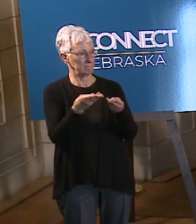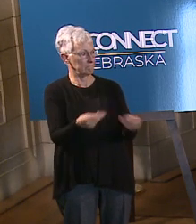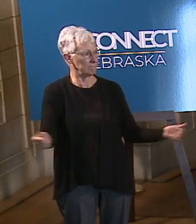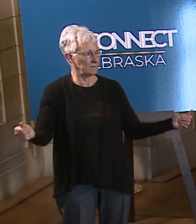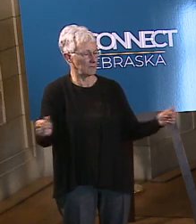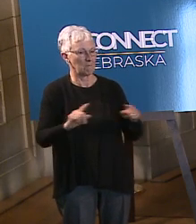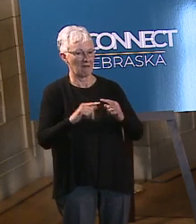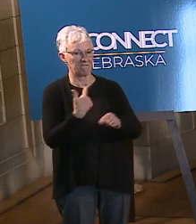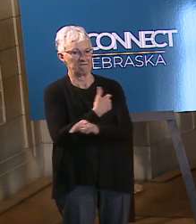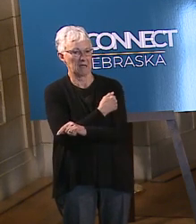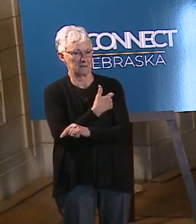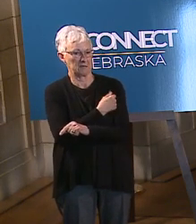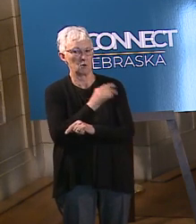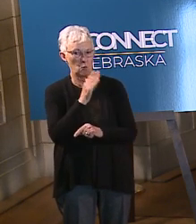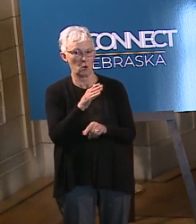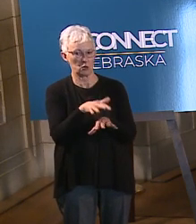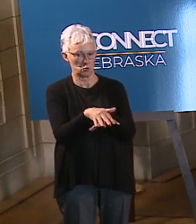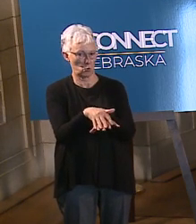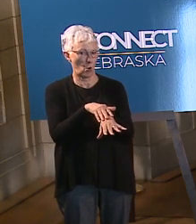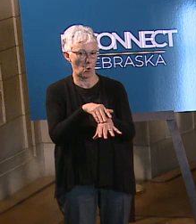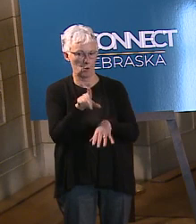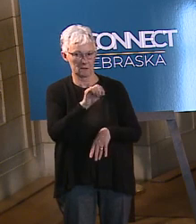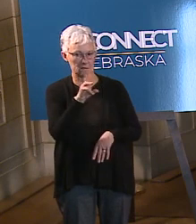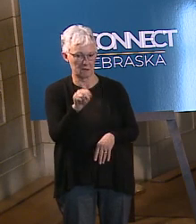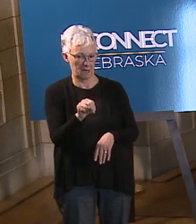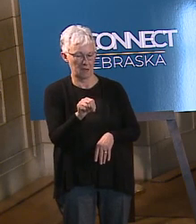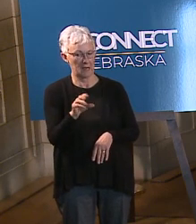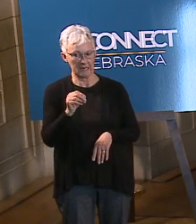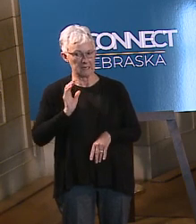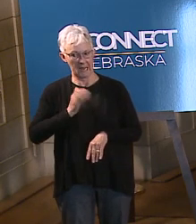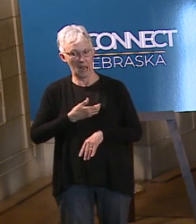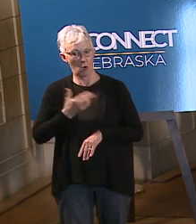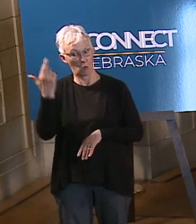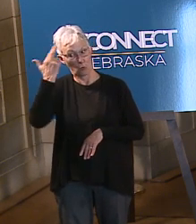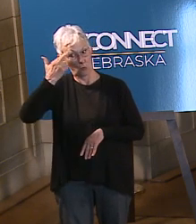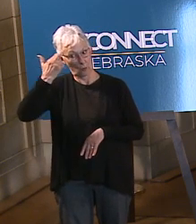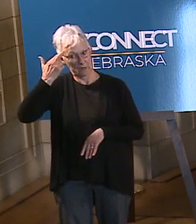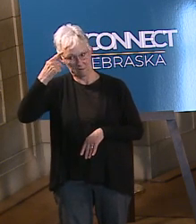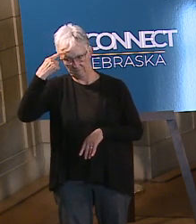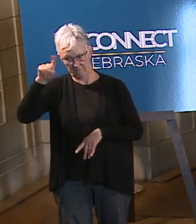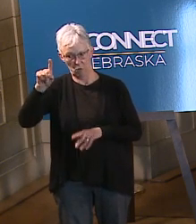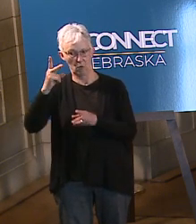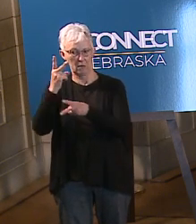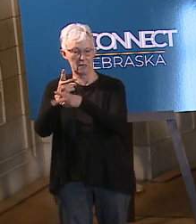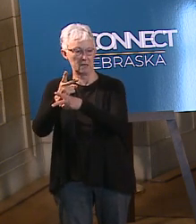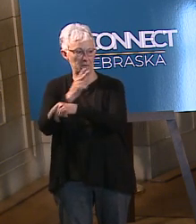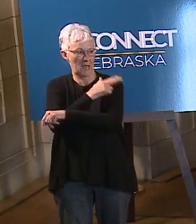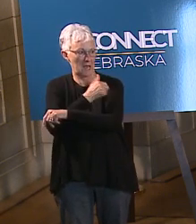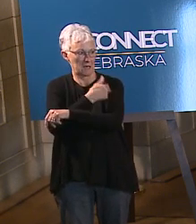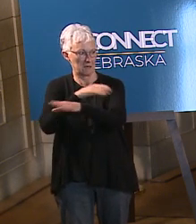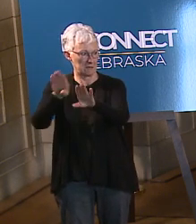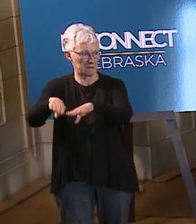BUT, AND IT'S NOT GOING TO GO AWAY, BUT WE CAN TAKE THE